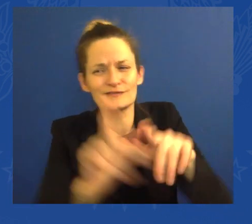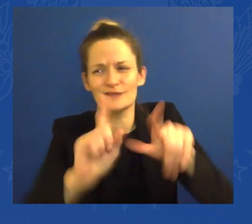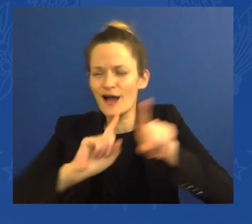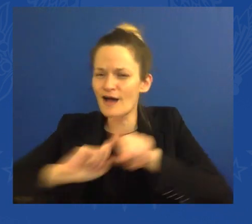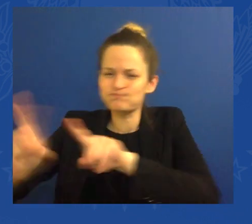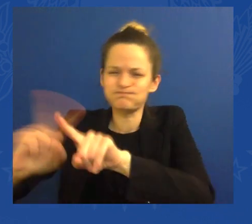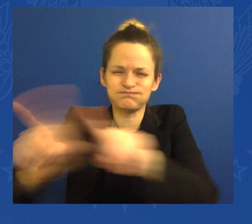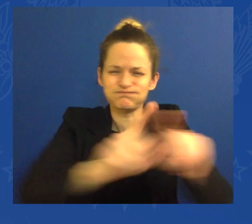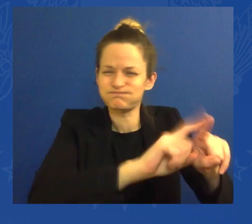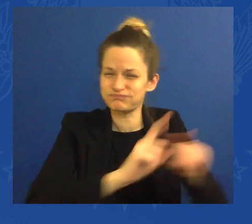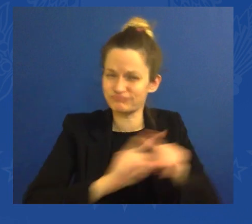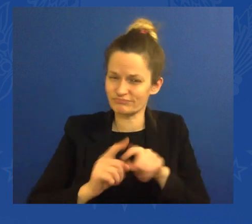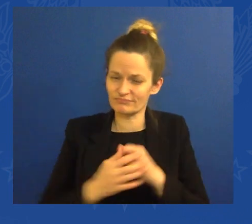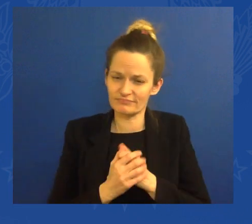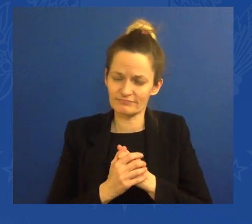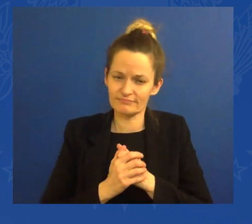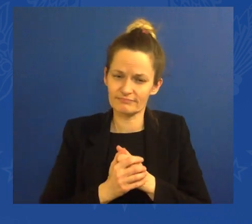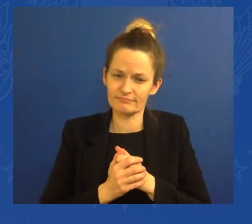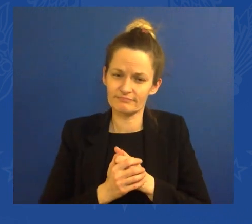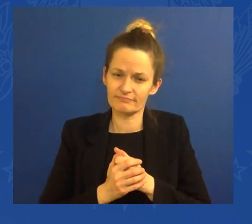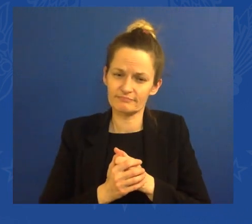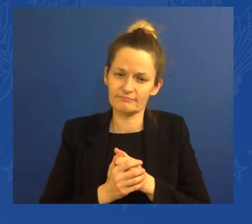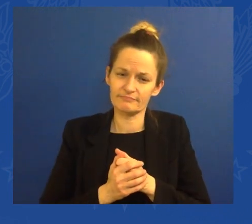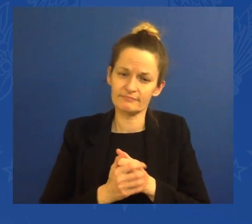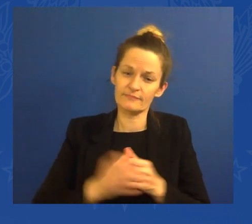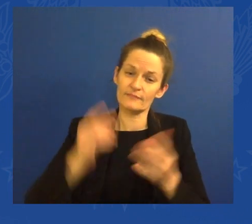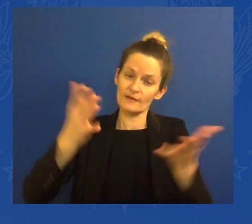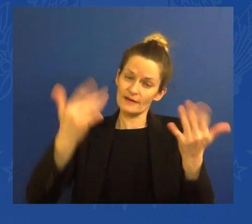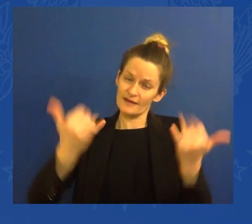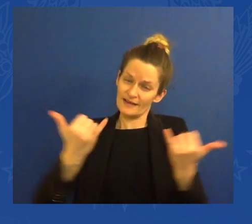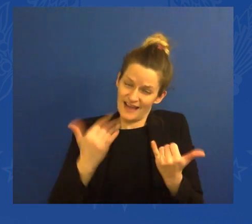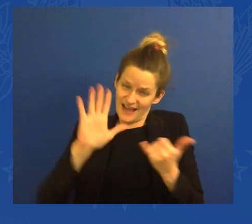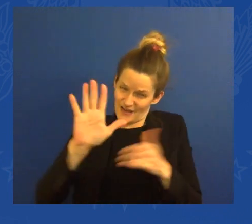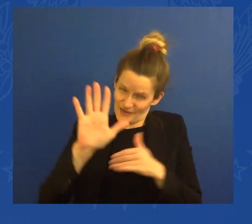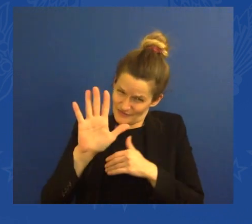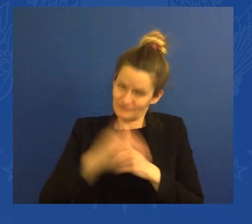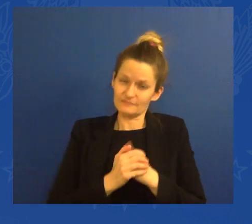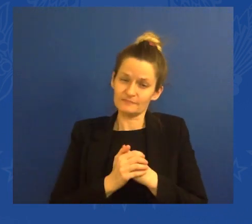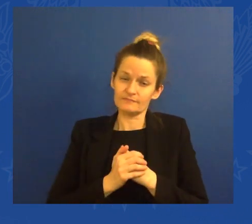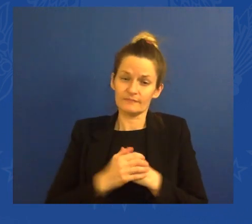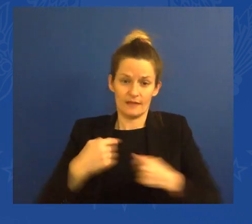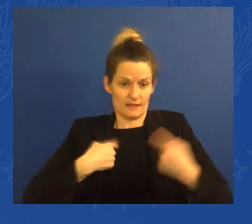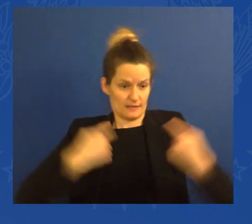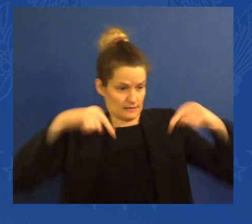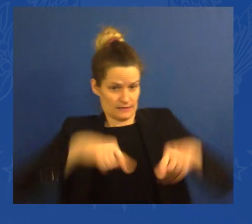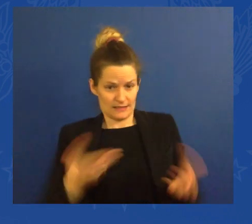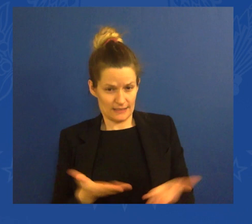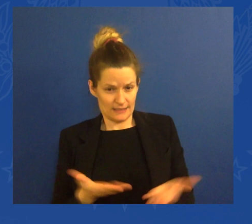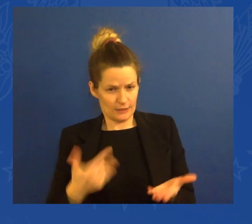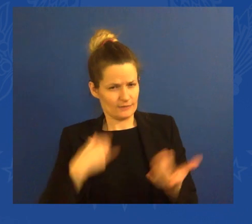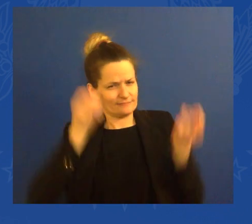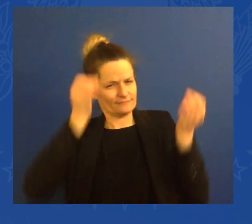And I'm here at the intersection of all of these things -- your airport, your ports, the river, the lake,